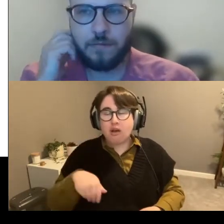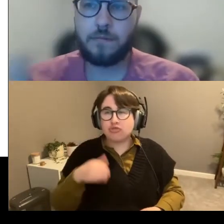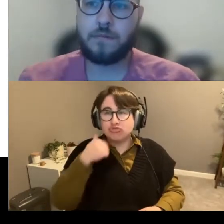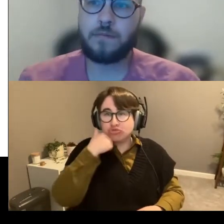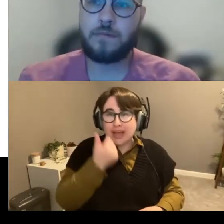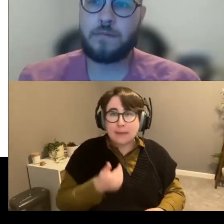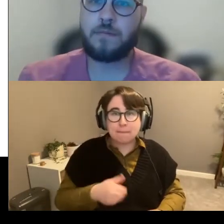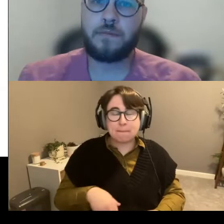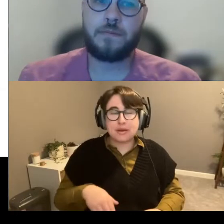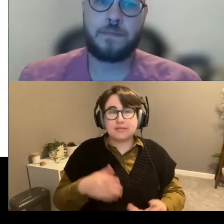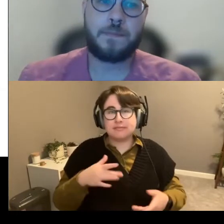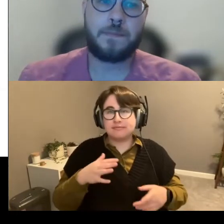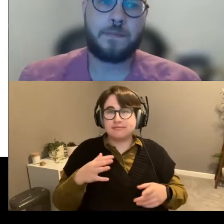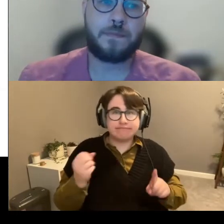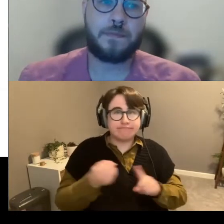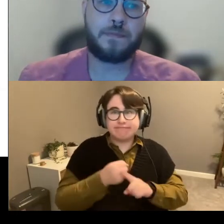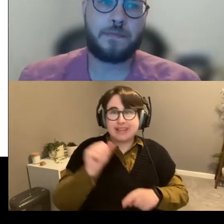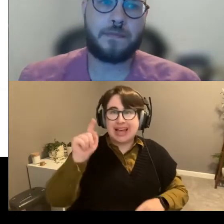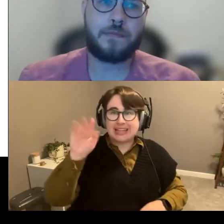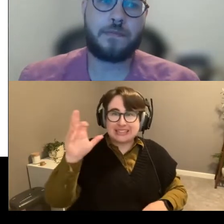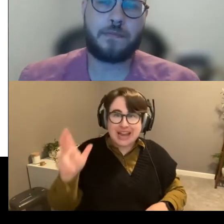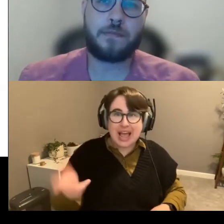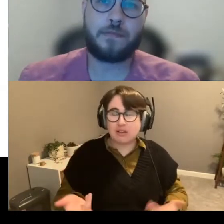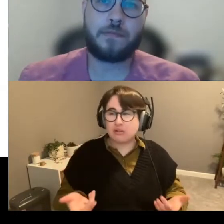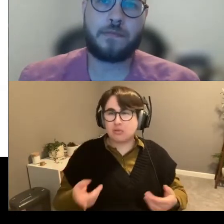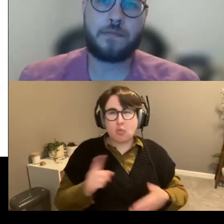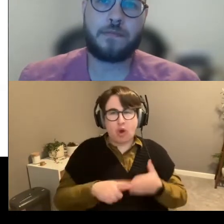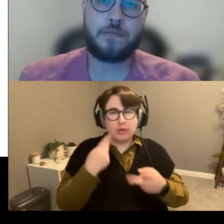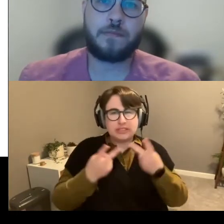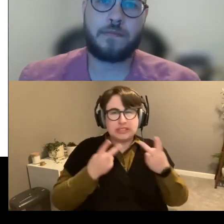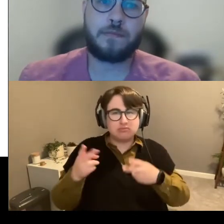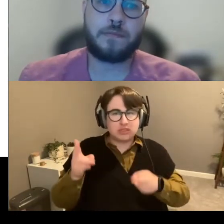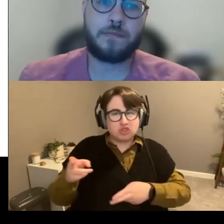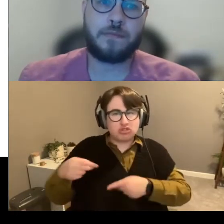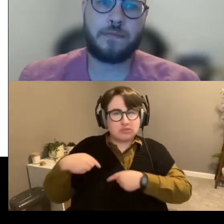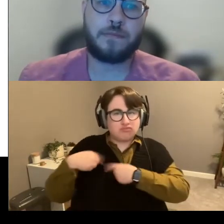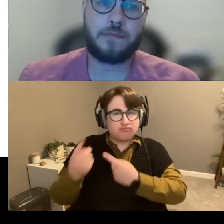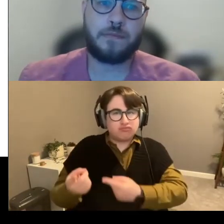Historically, trans folks have experienced